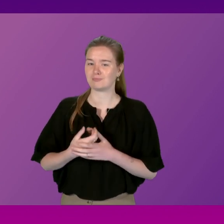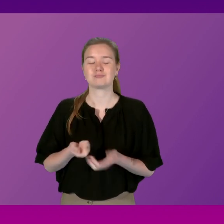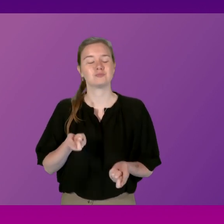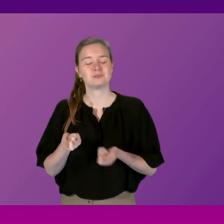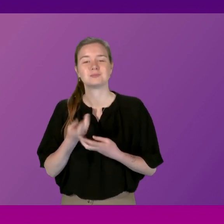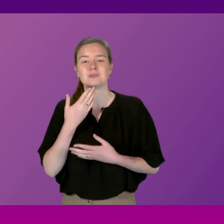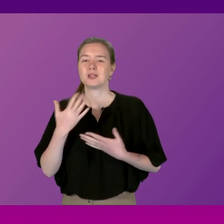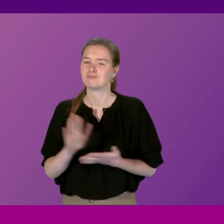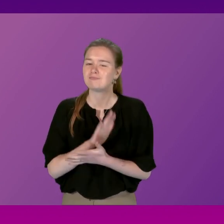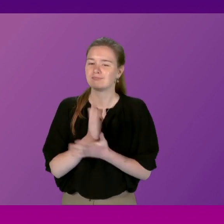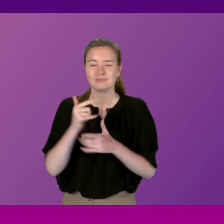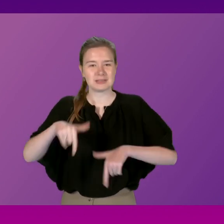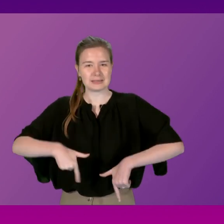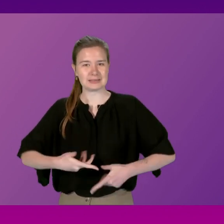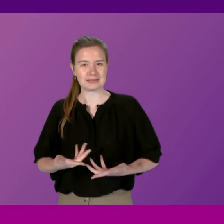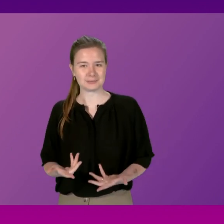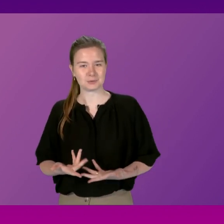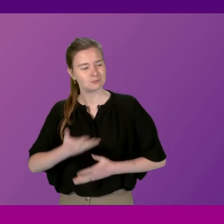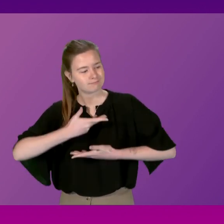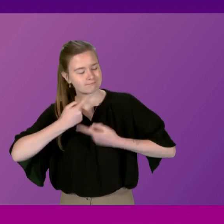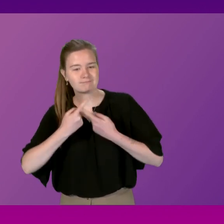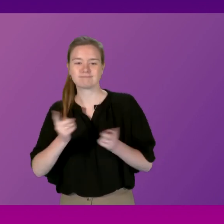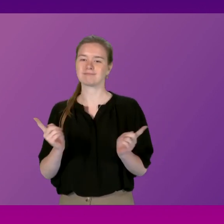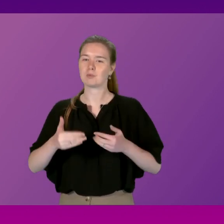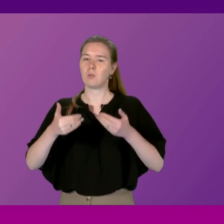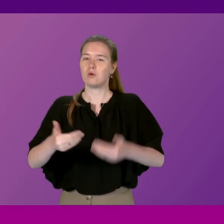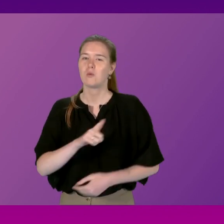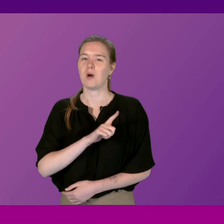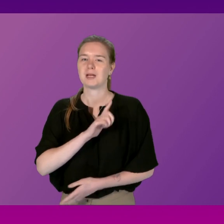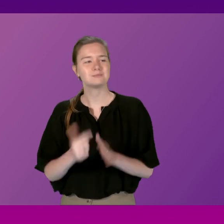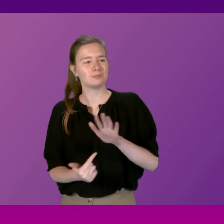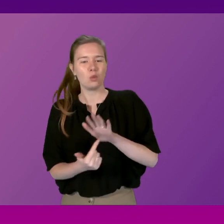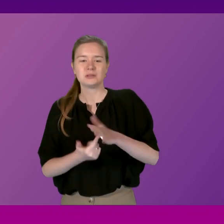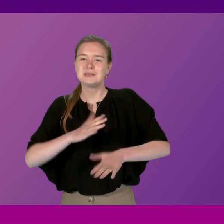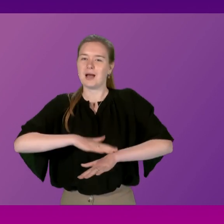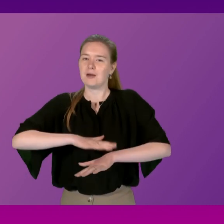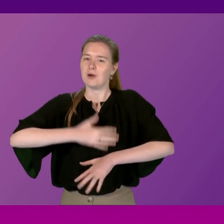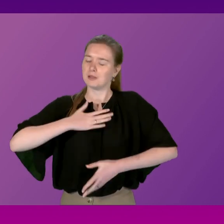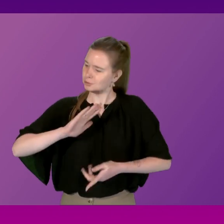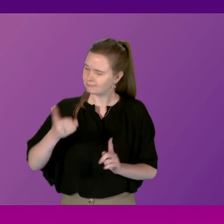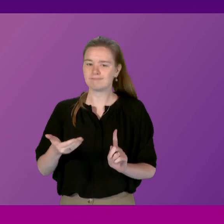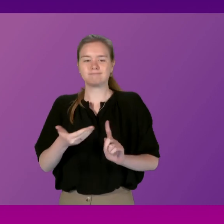I am very glad to be speaking to the motion, because, for many reasons, it is an important time of year for us to mark.